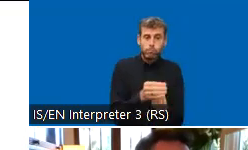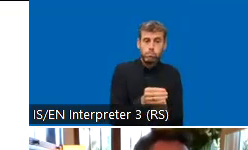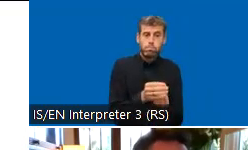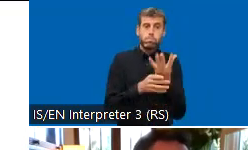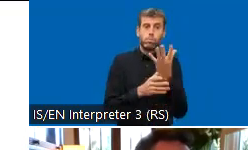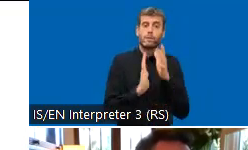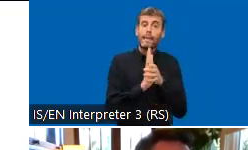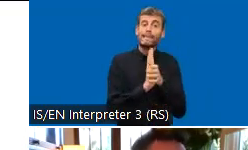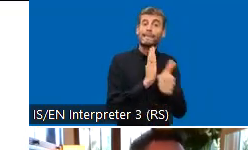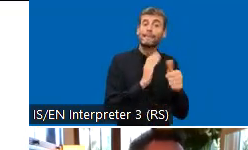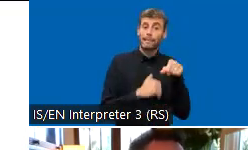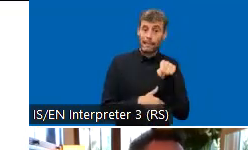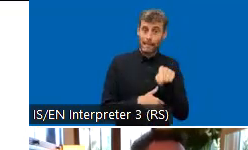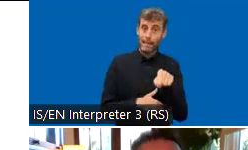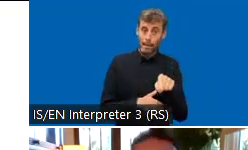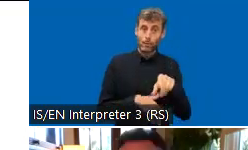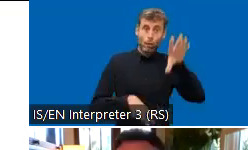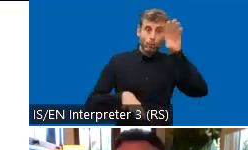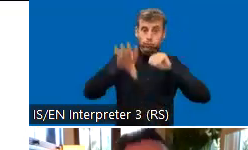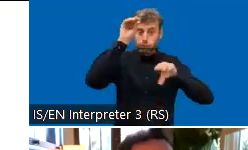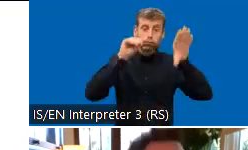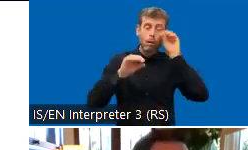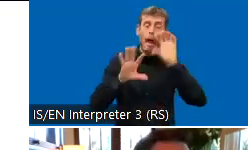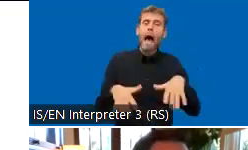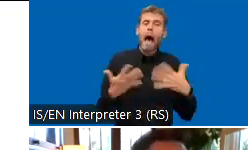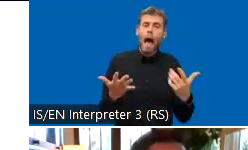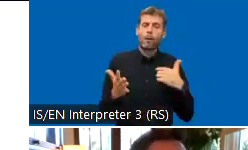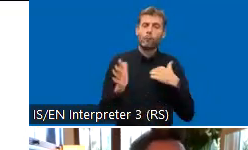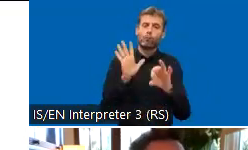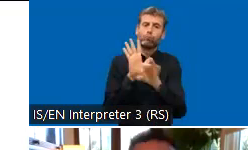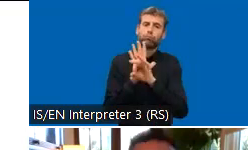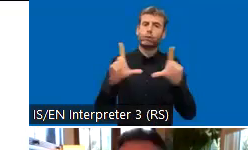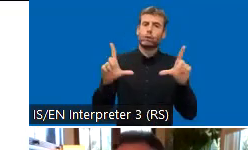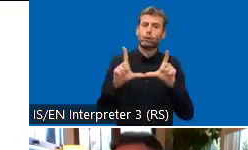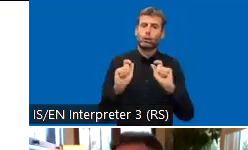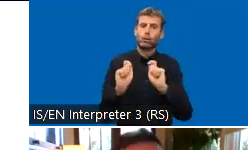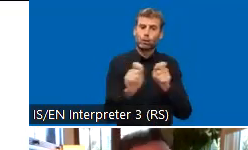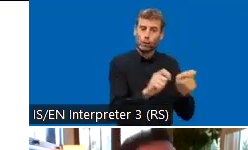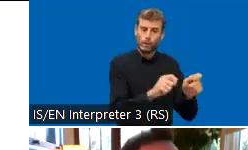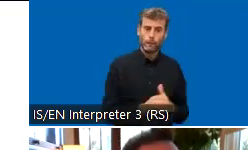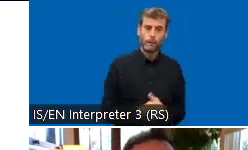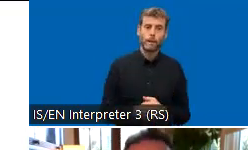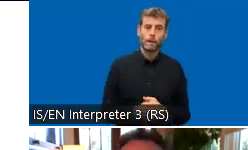accessibility professional certifications. We're also focused on upskilling diversity and inclusion and we do that through